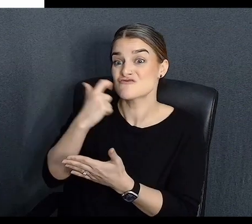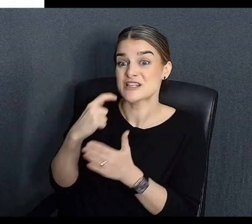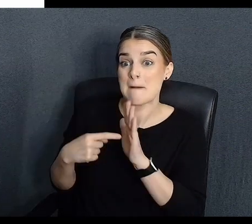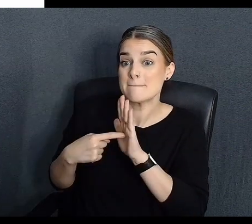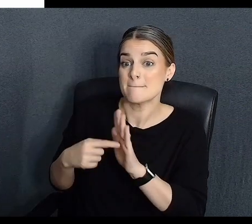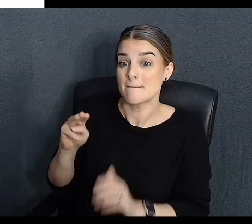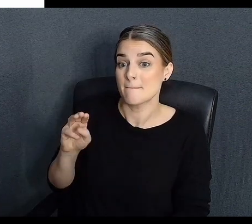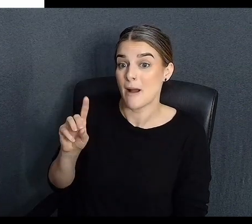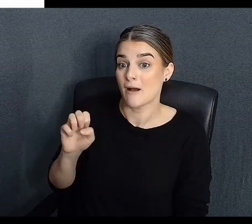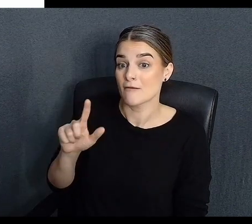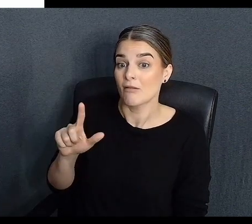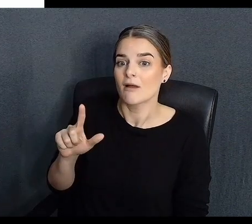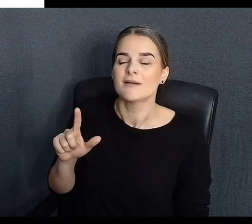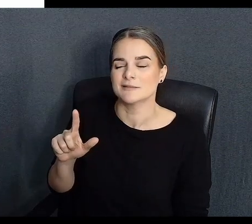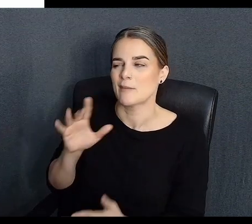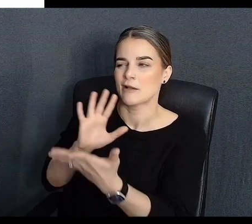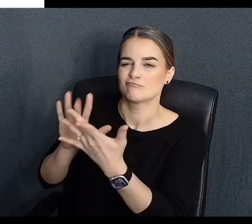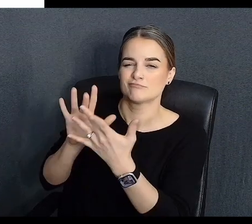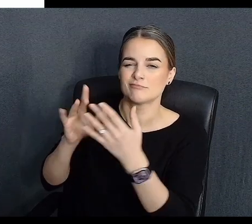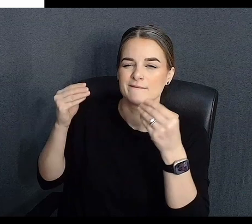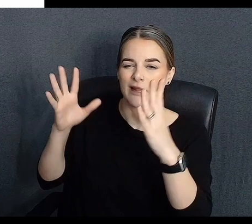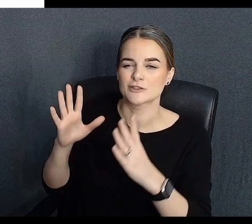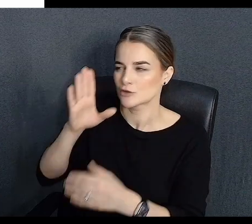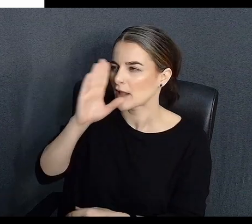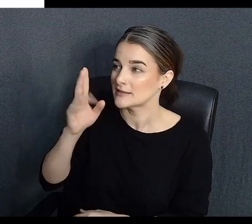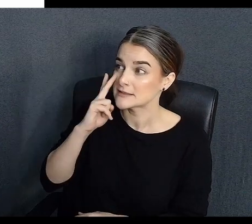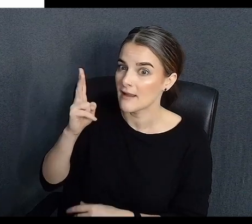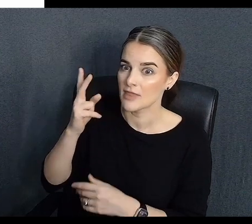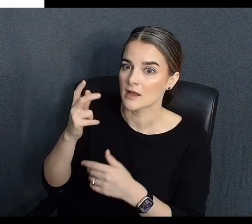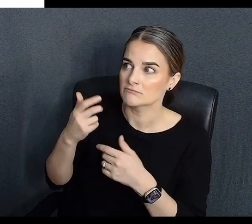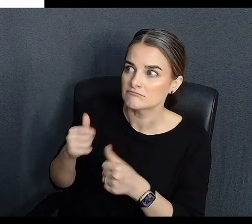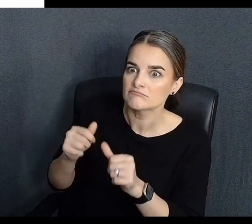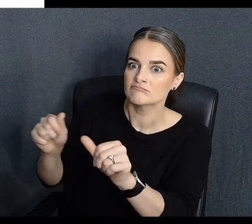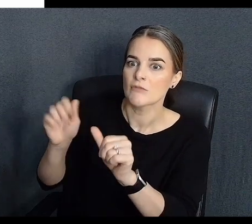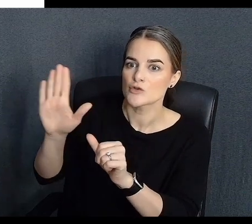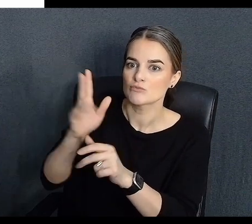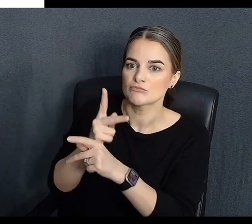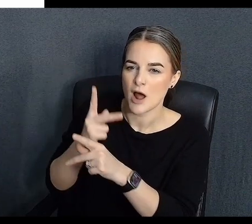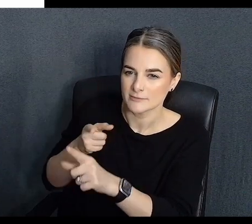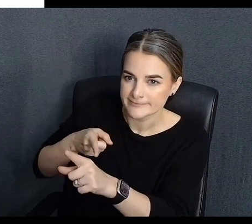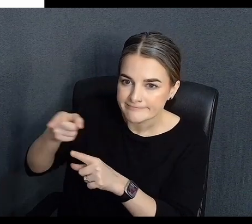to the vendor directly to trial their specific products. Another thing too, about the device vendors